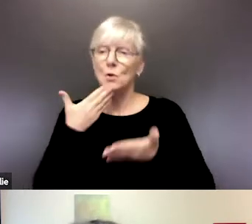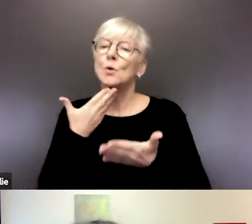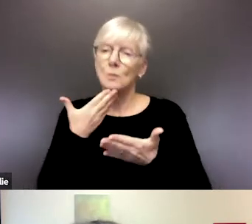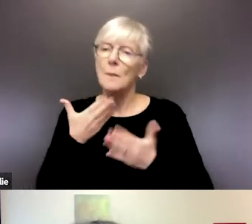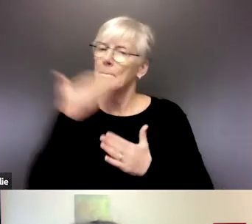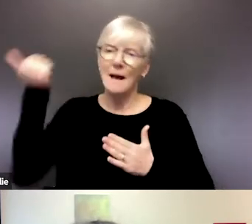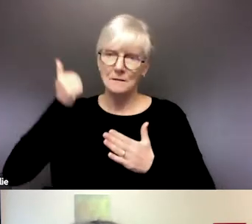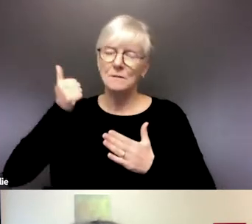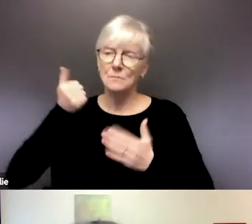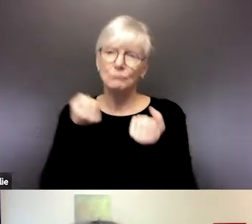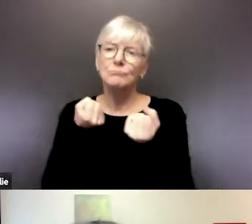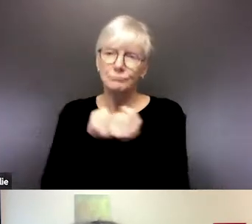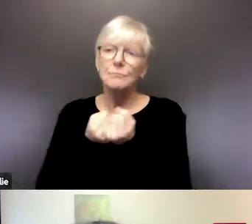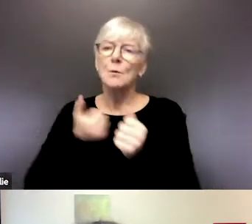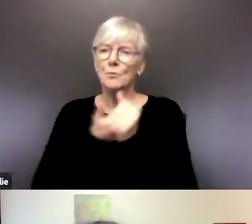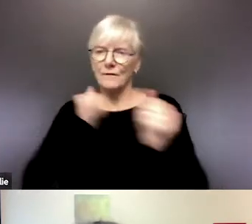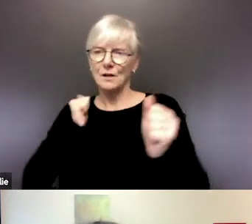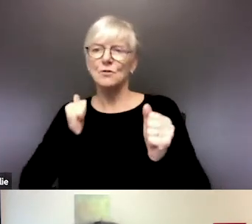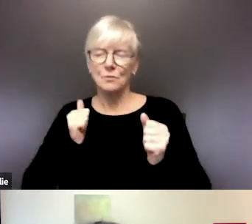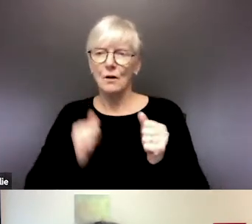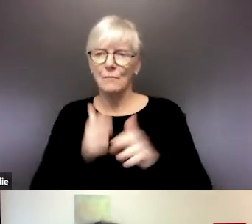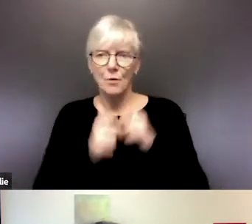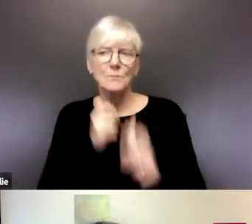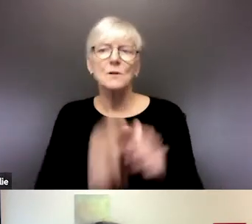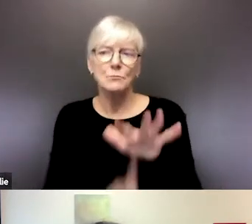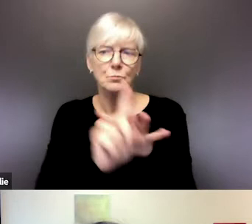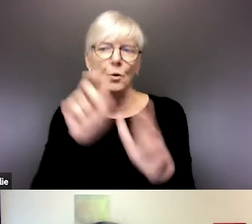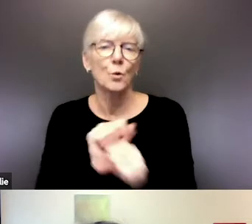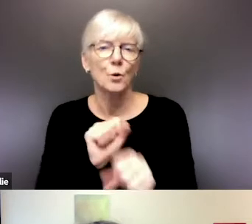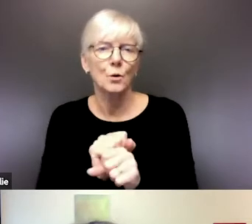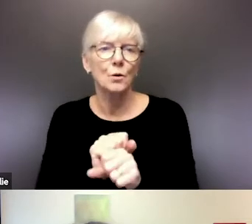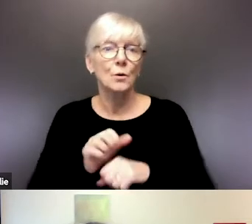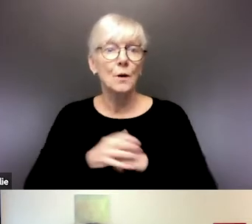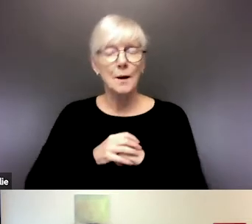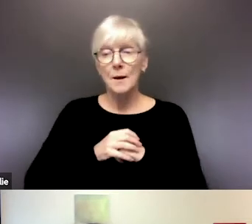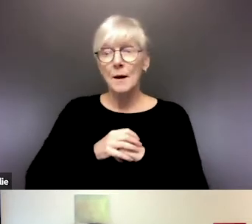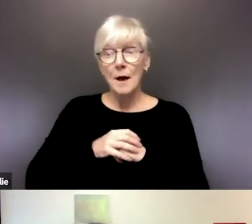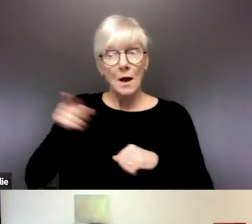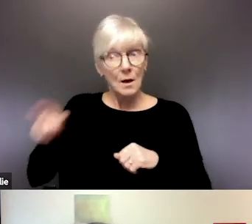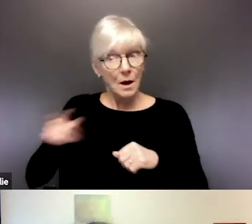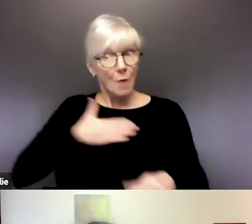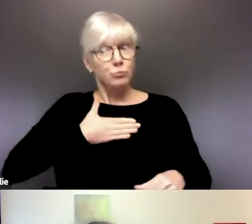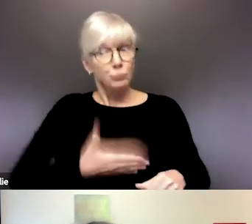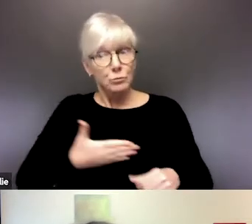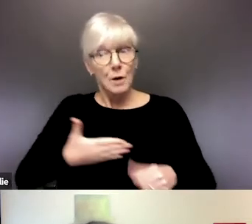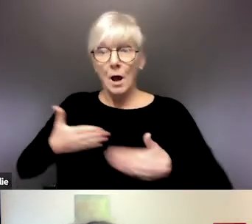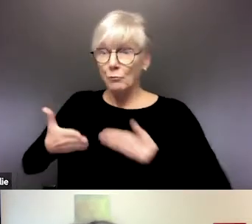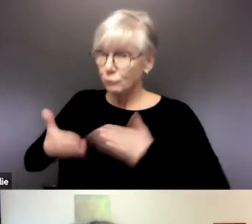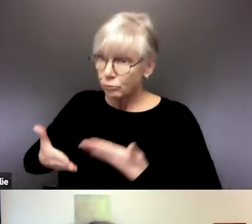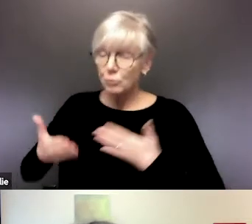Being listening to, being able to discuss the work and having support in their work are preventive